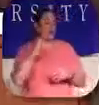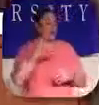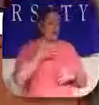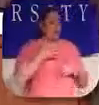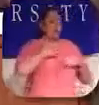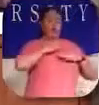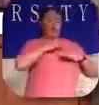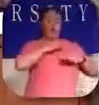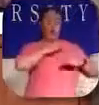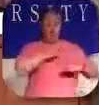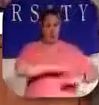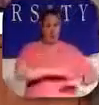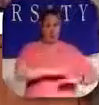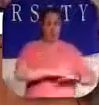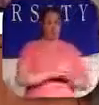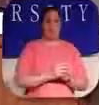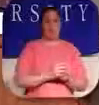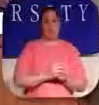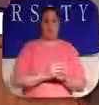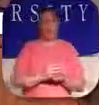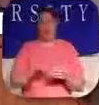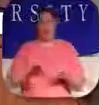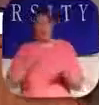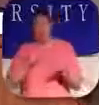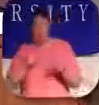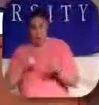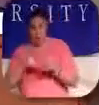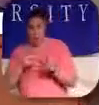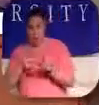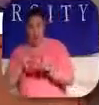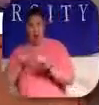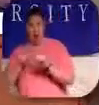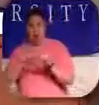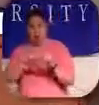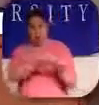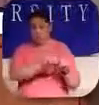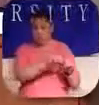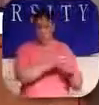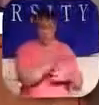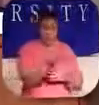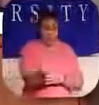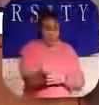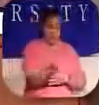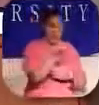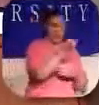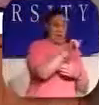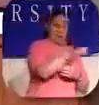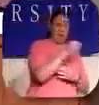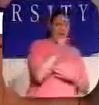It could be--For all of you it could be different things It might be joining an outdoor club that is a home, that's a sense of community